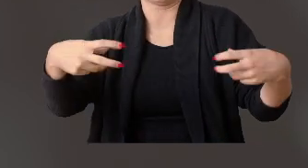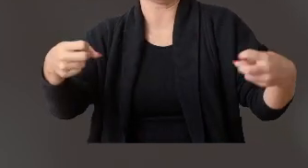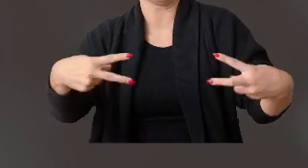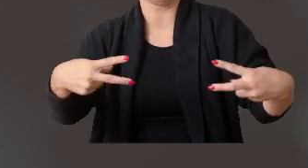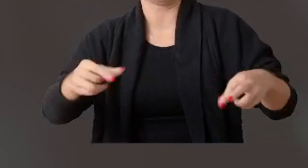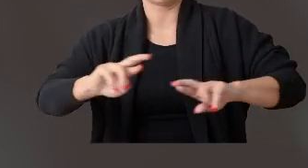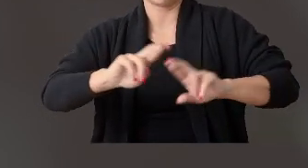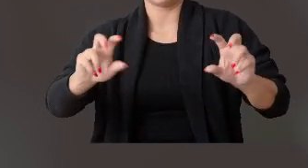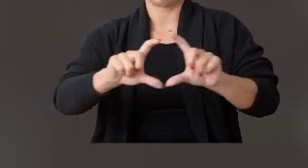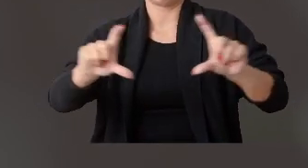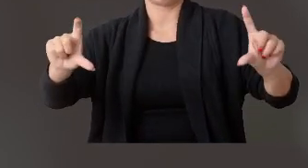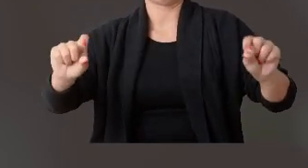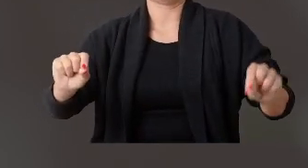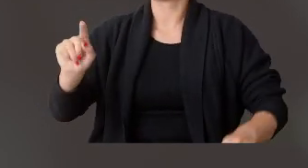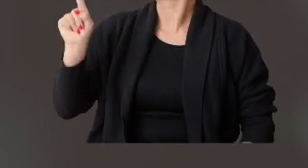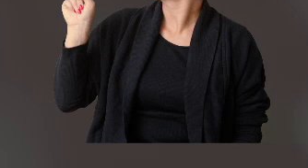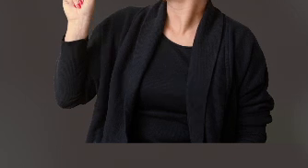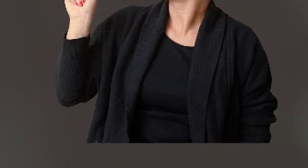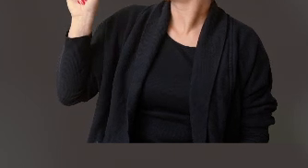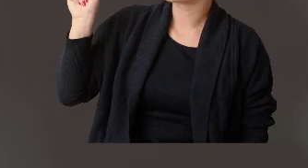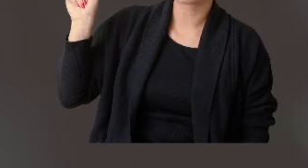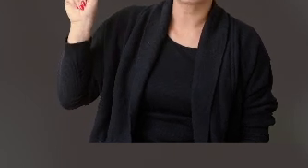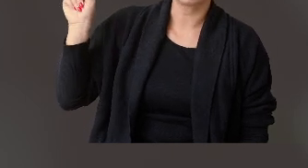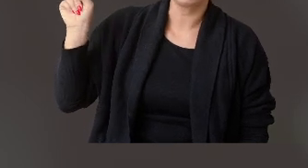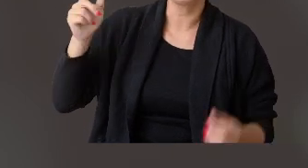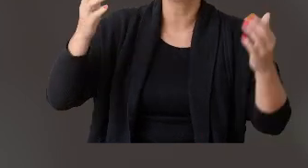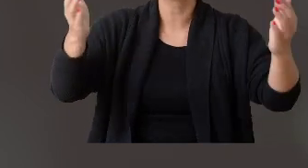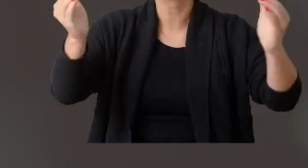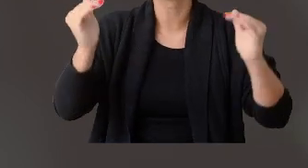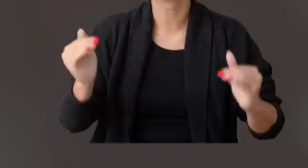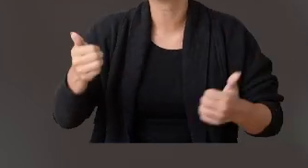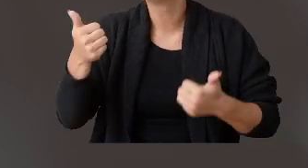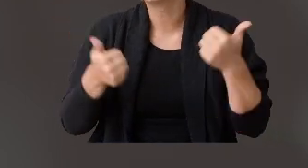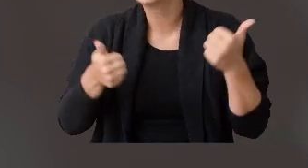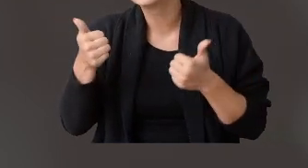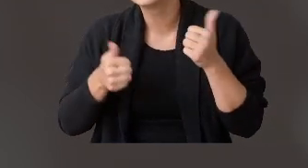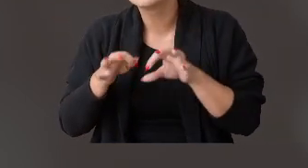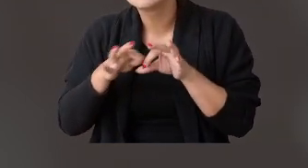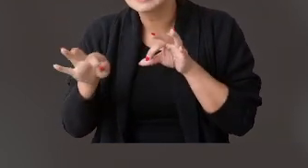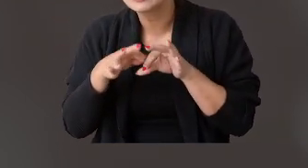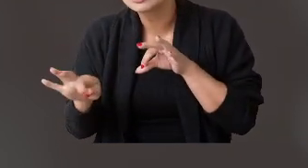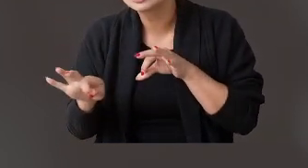live captions come in. I can also then figure out which language I want to use.